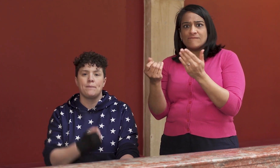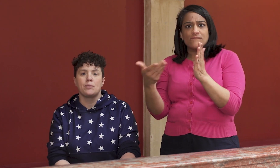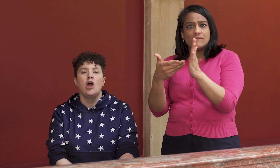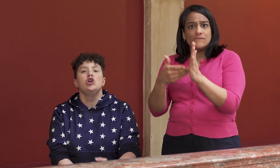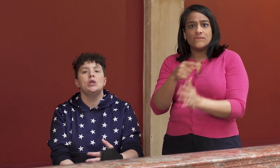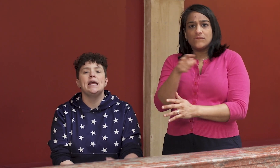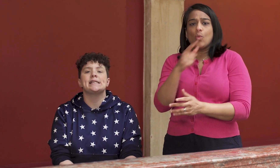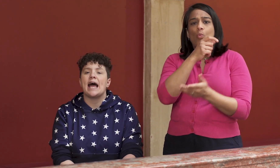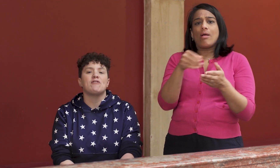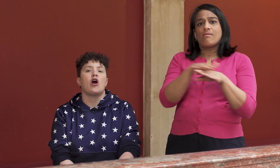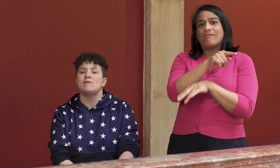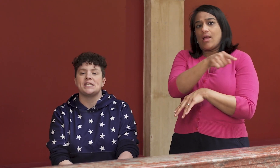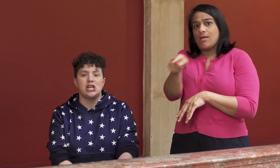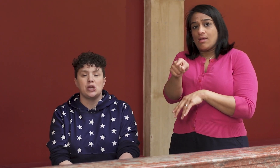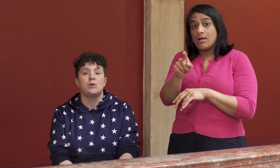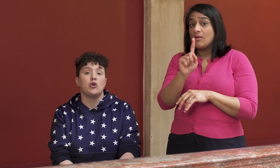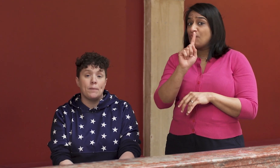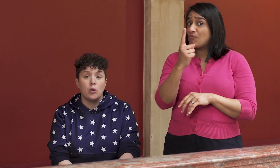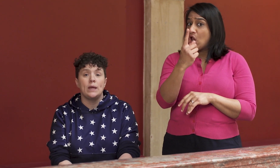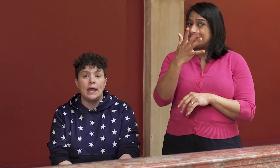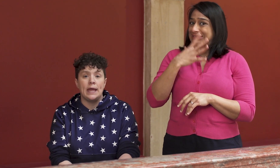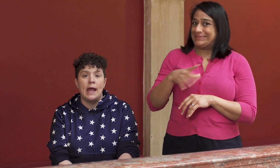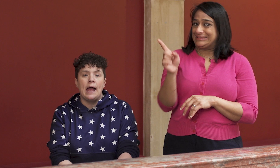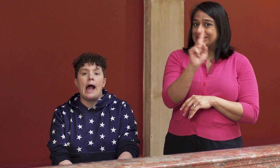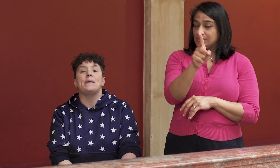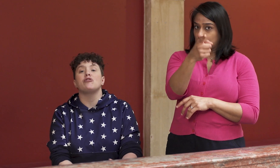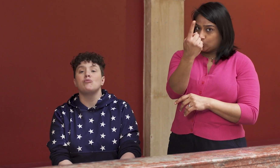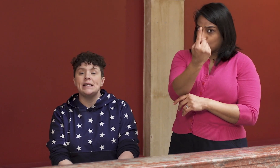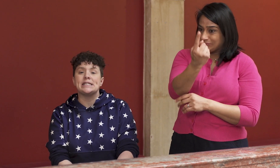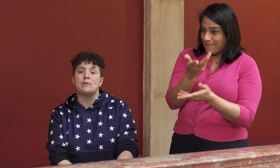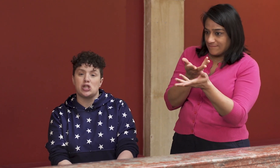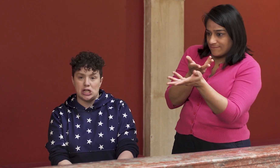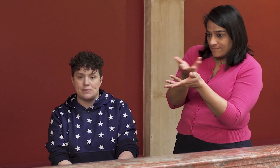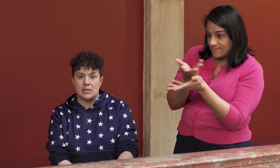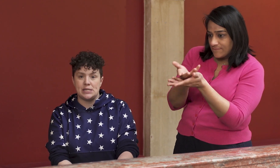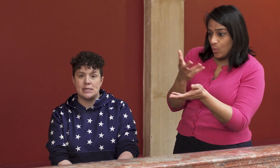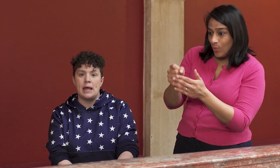You need to have a conversation with your employee about the reasonable adjustments biscuit